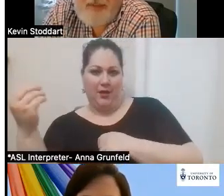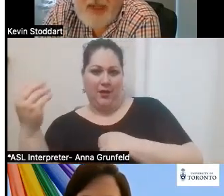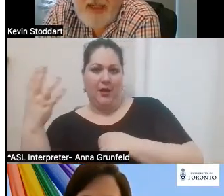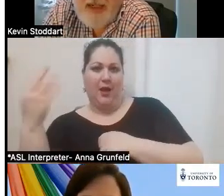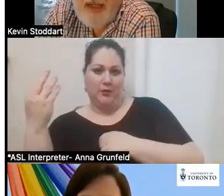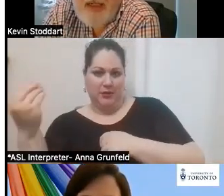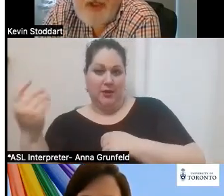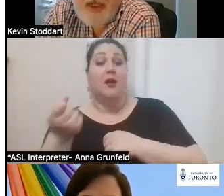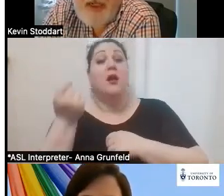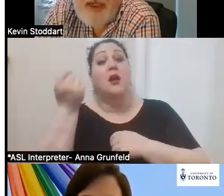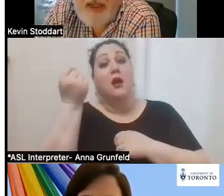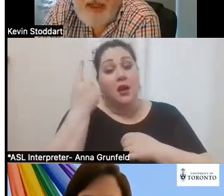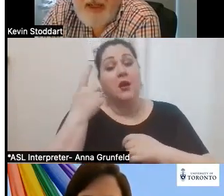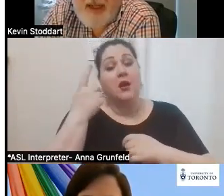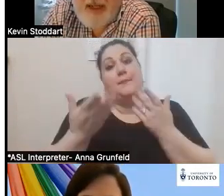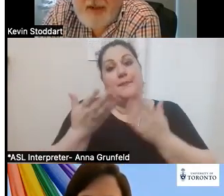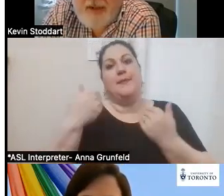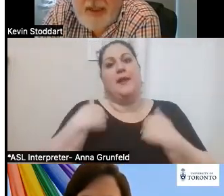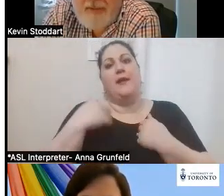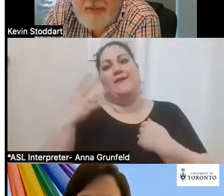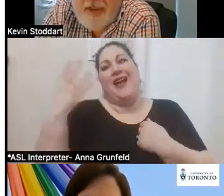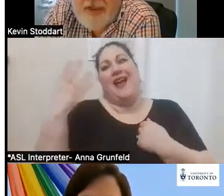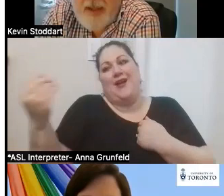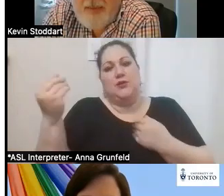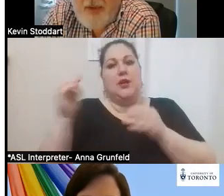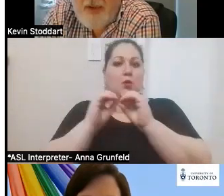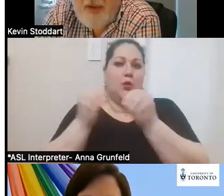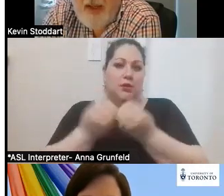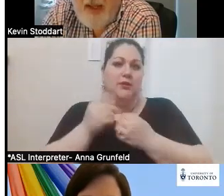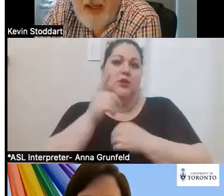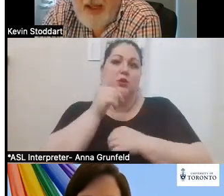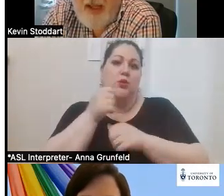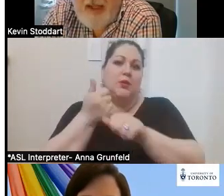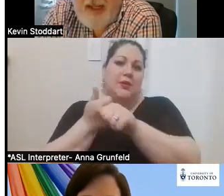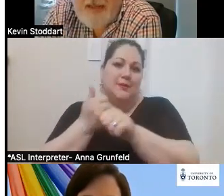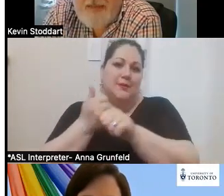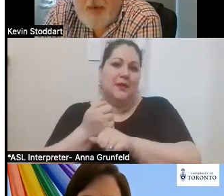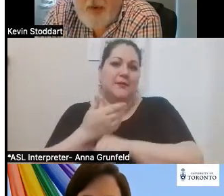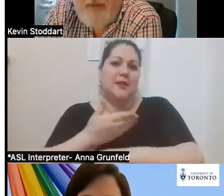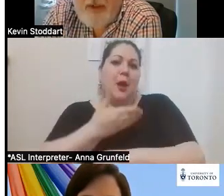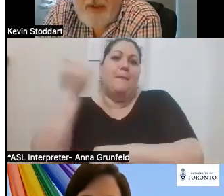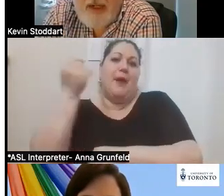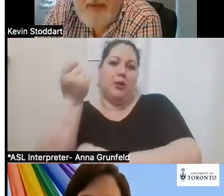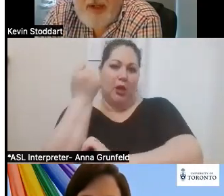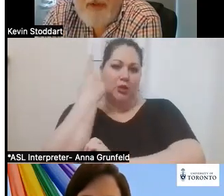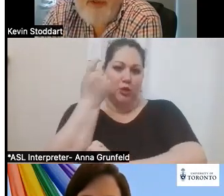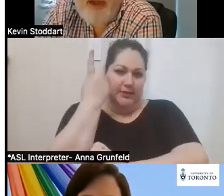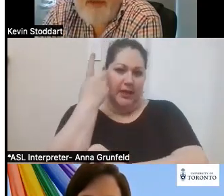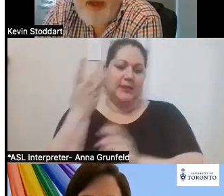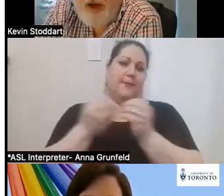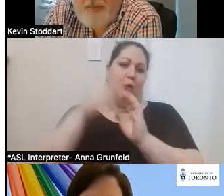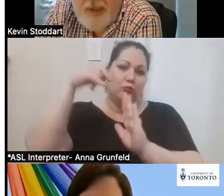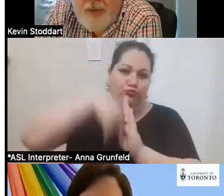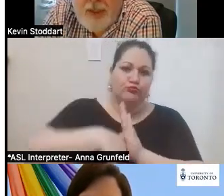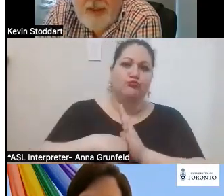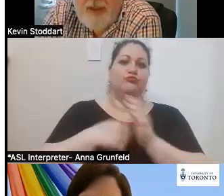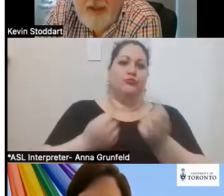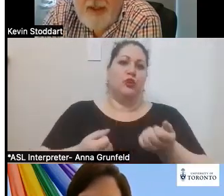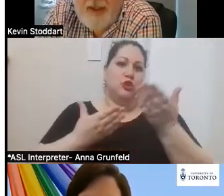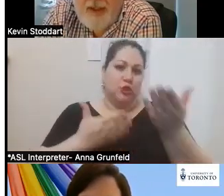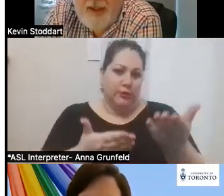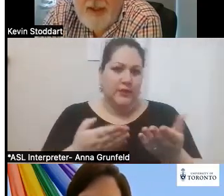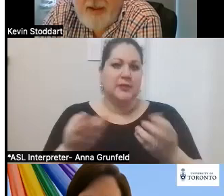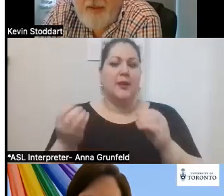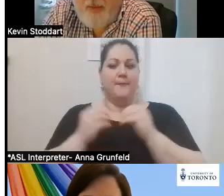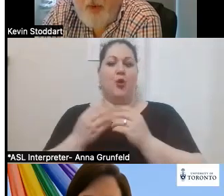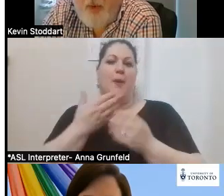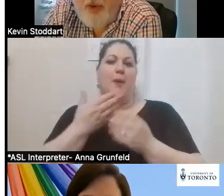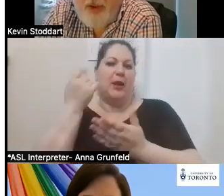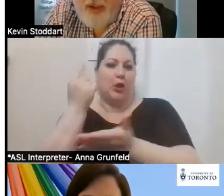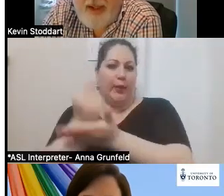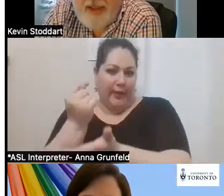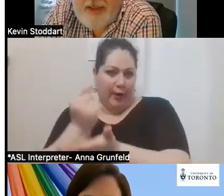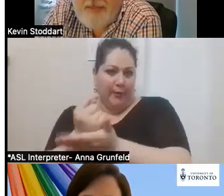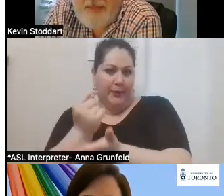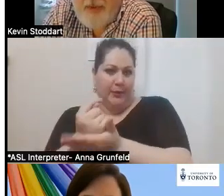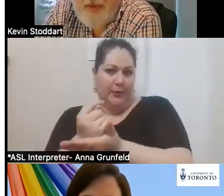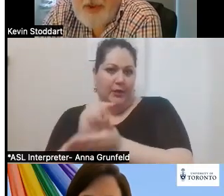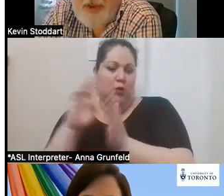ADHD, and LD, for example, and has more of a kind of a therapeutic role as opposed to